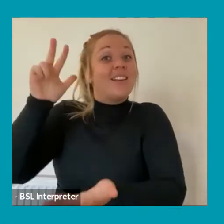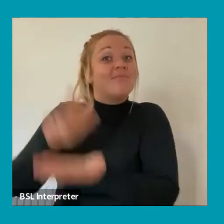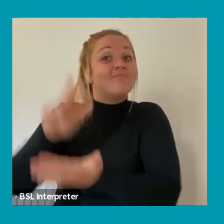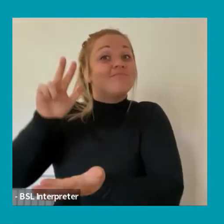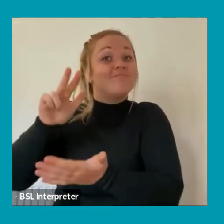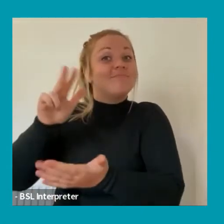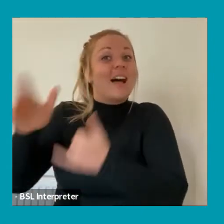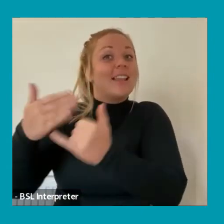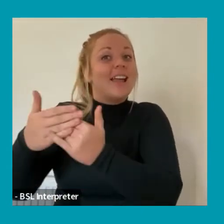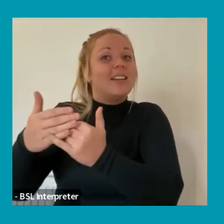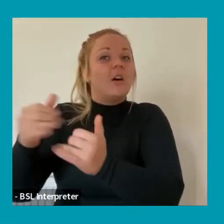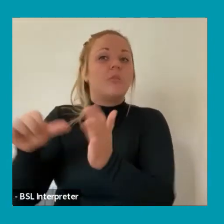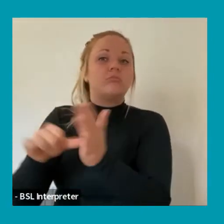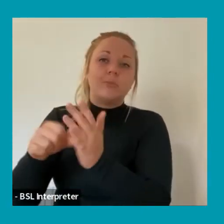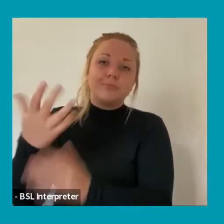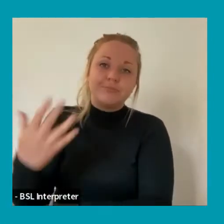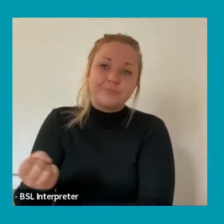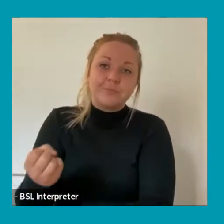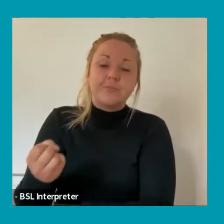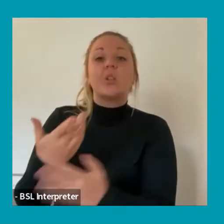We can get them involved at the start of the process.